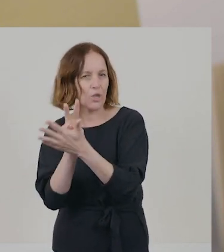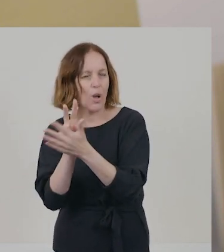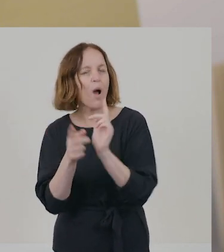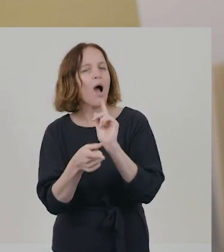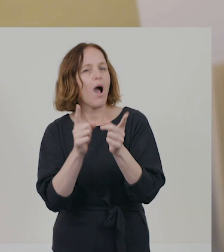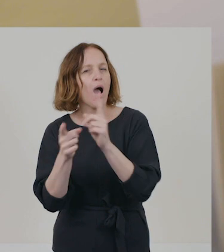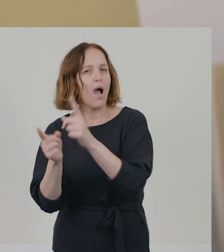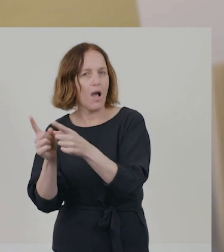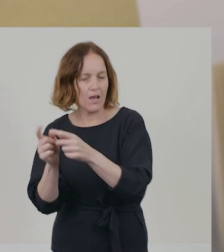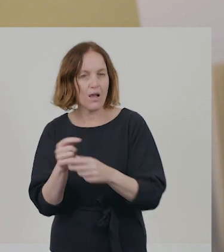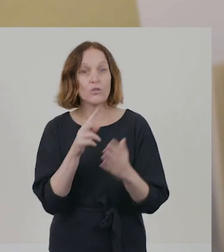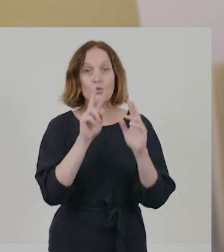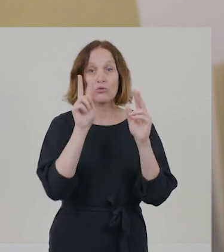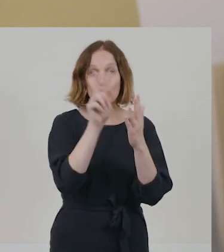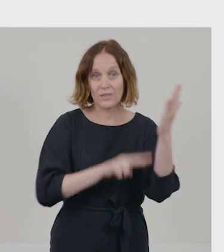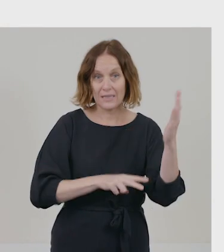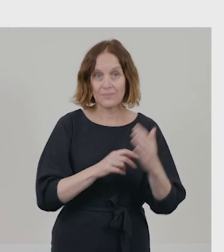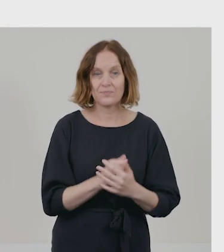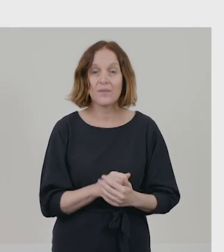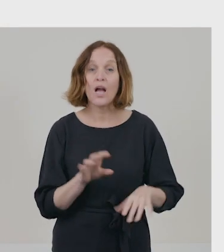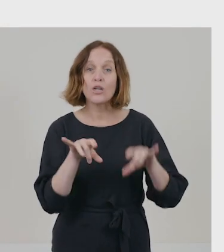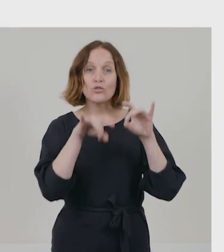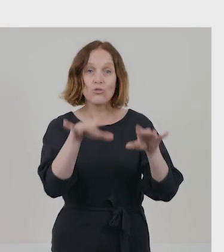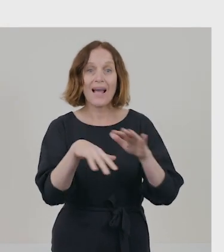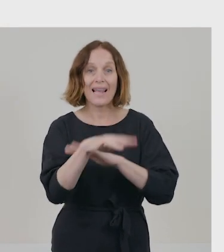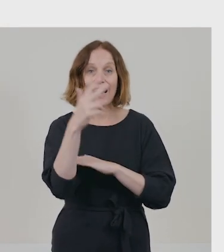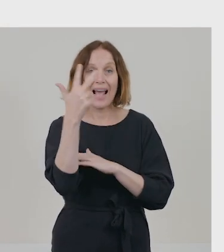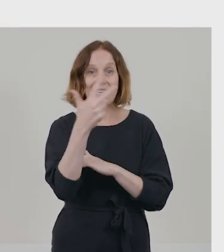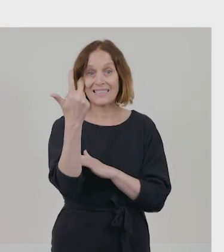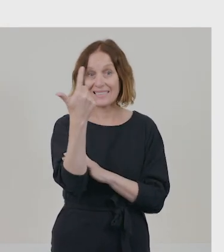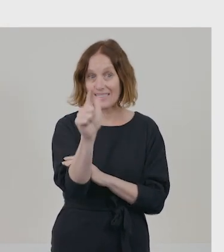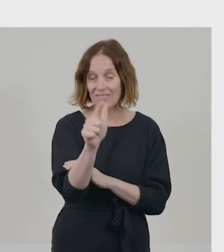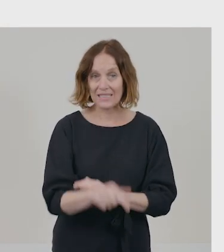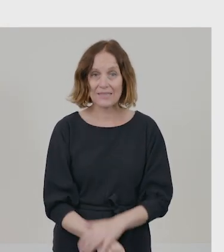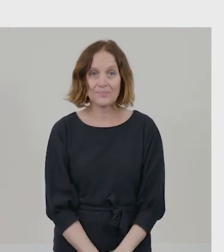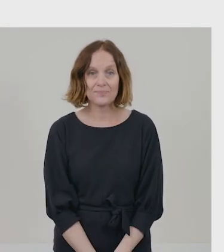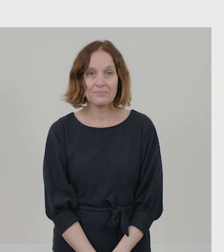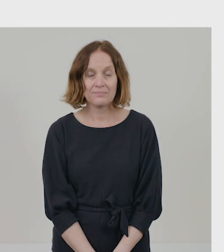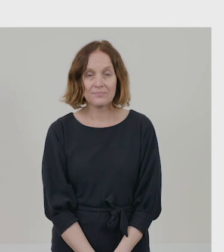Let's read our short text: "Australia in the 1870s".